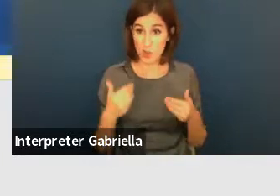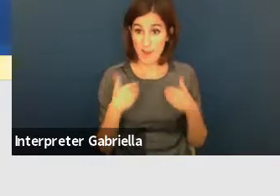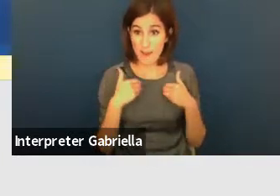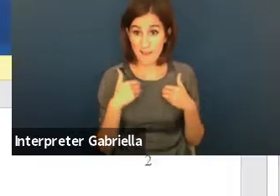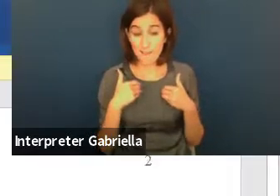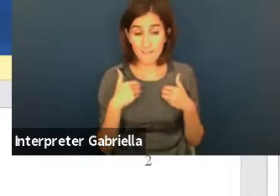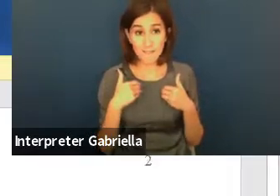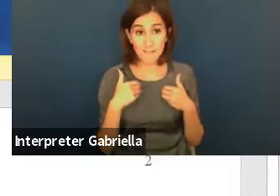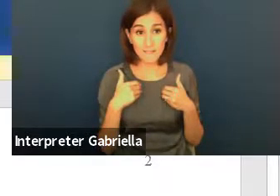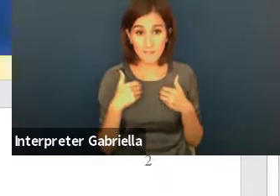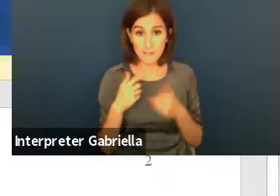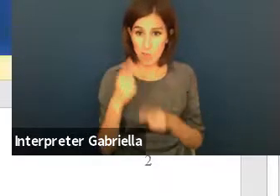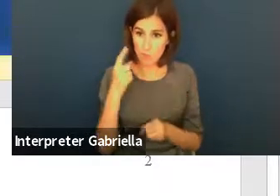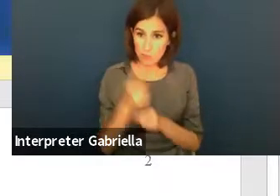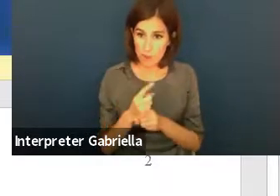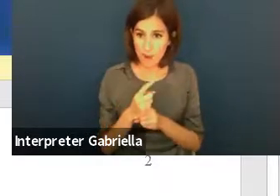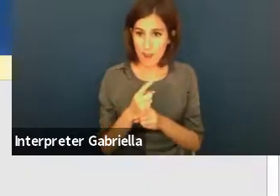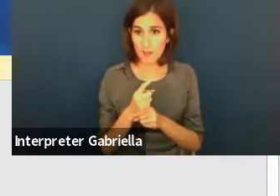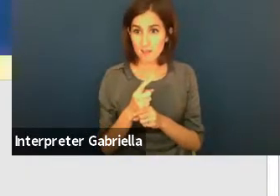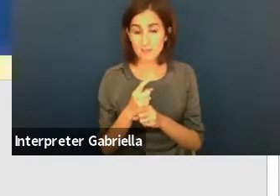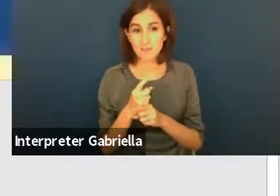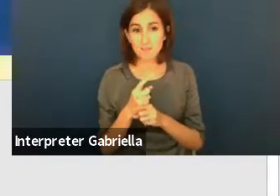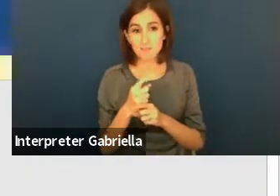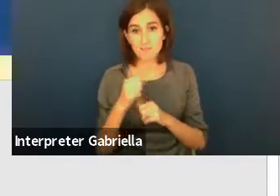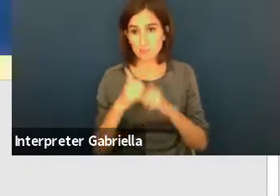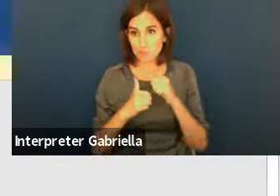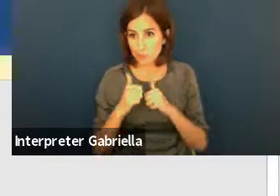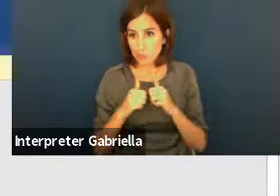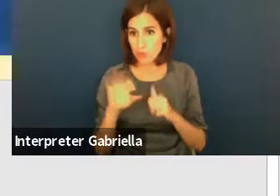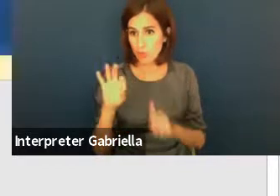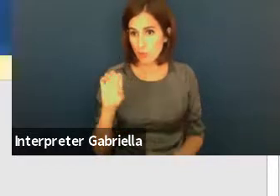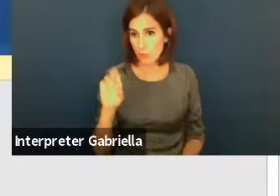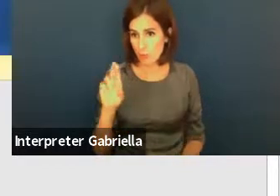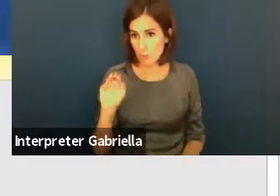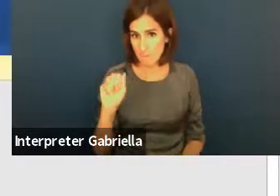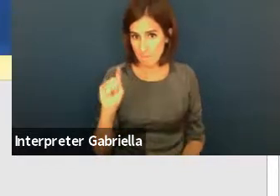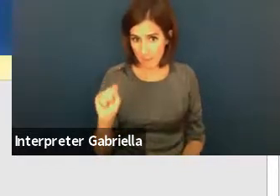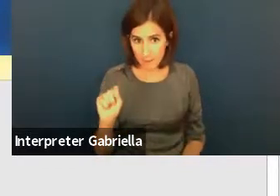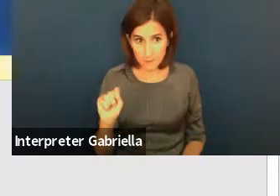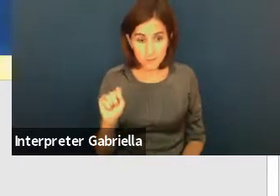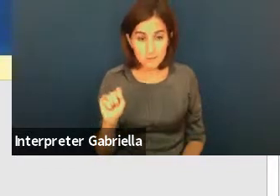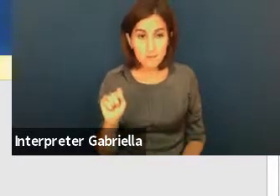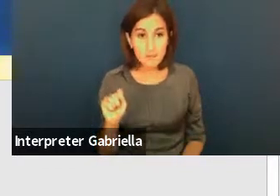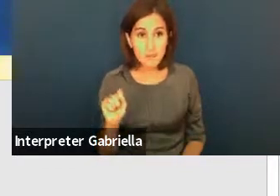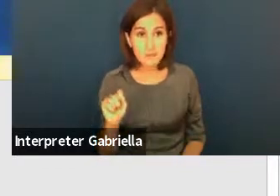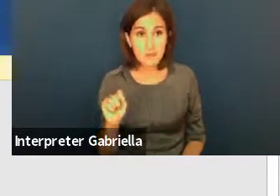Linda Kobashigawa: The correct formatting in it. The work side of the list there. And this is that